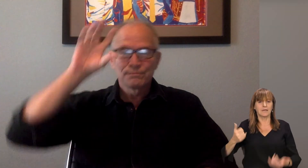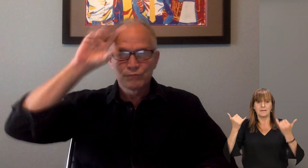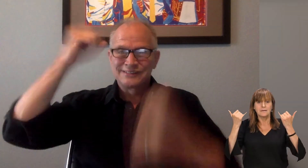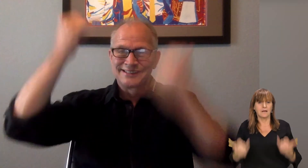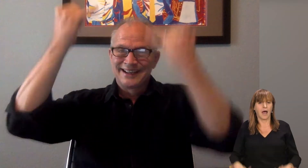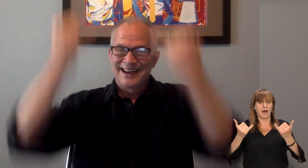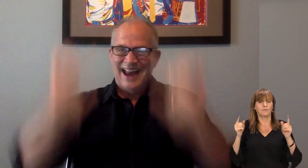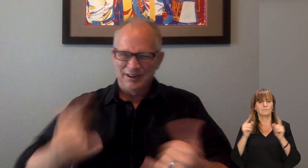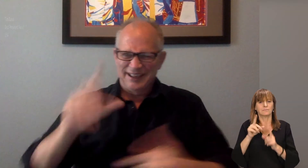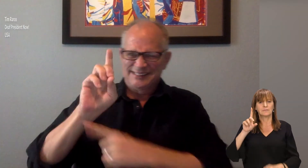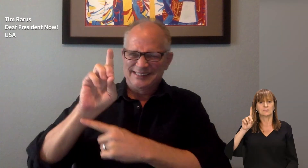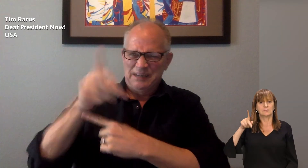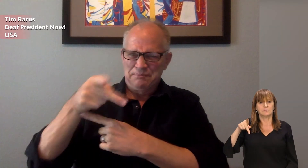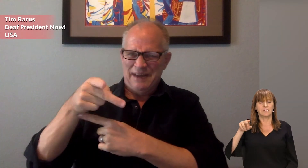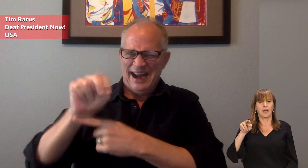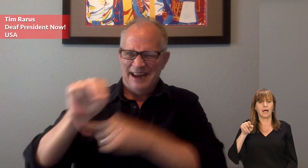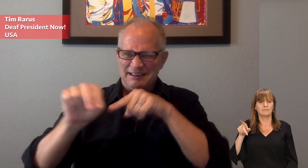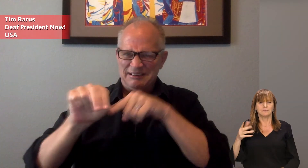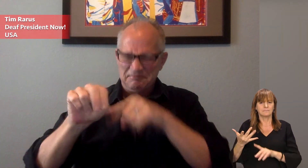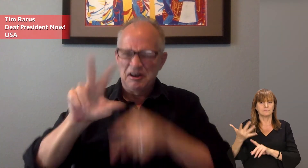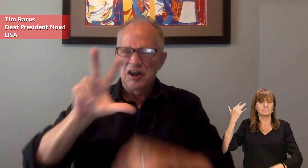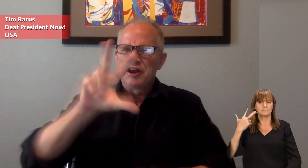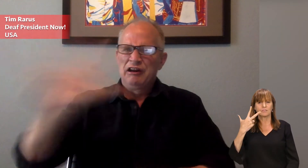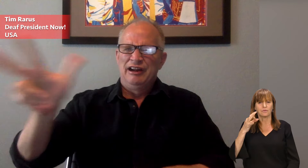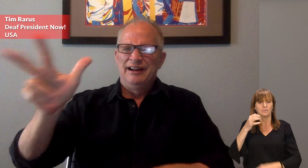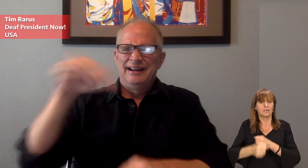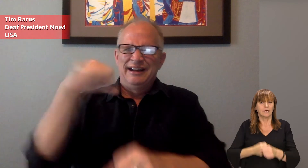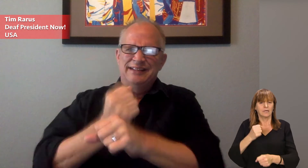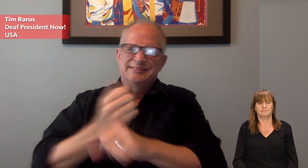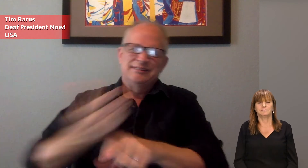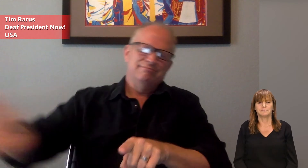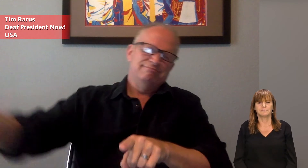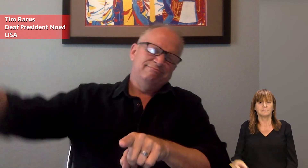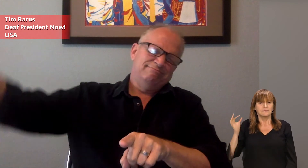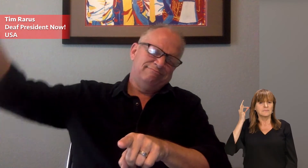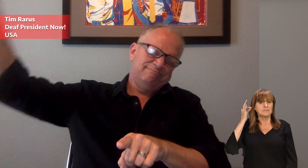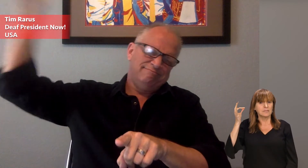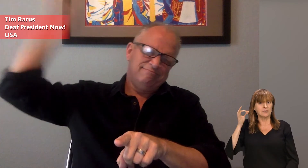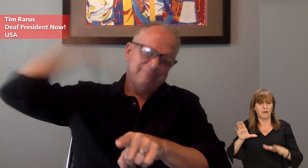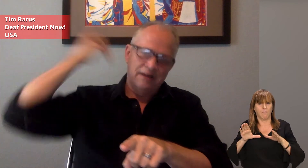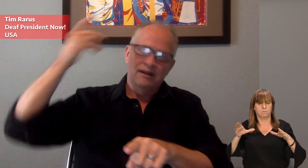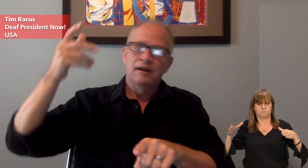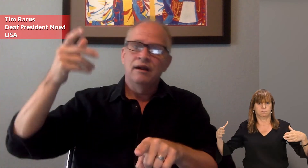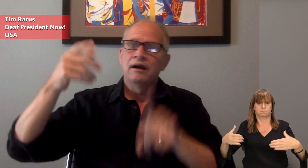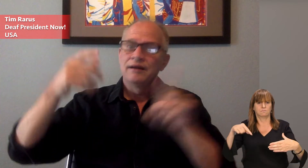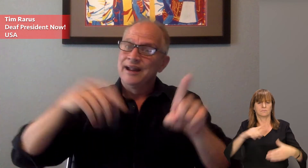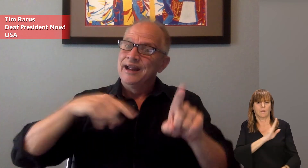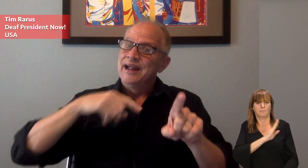"Deaf President Now!" (DPN) movement took place 30 years ago.